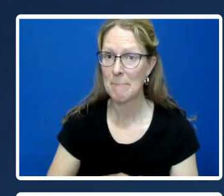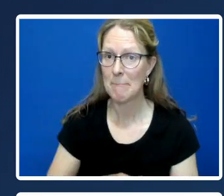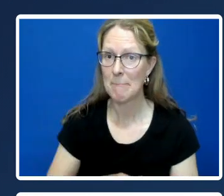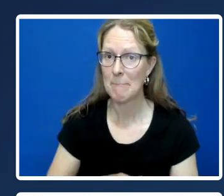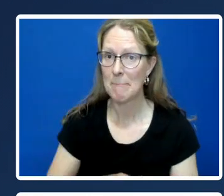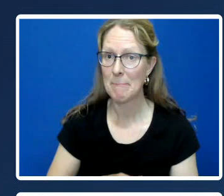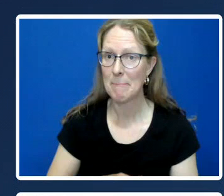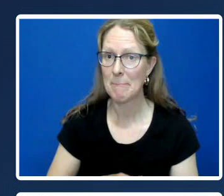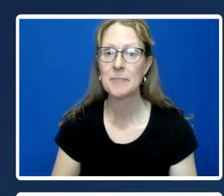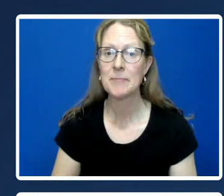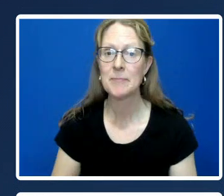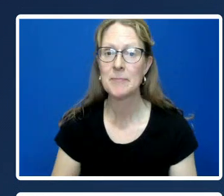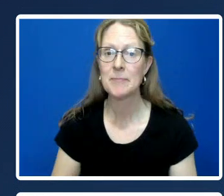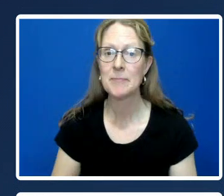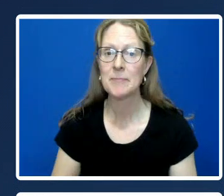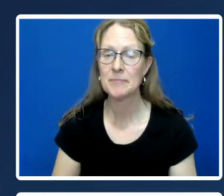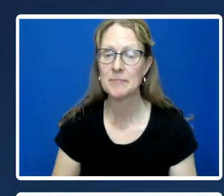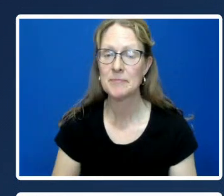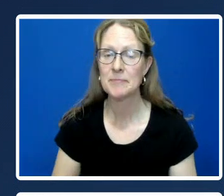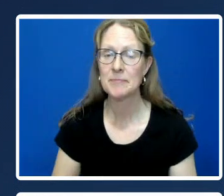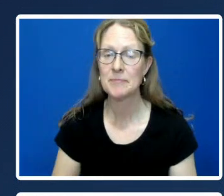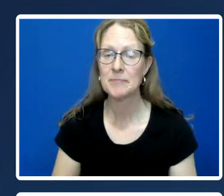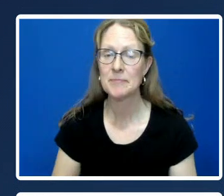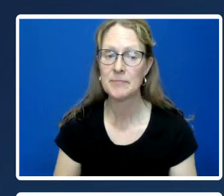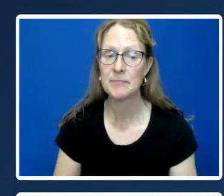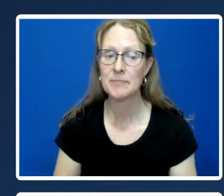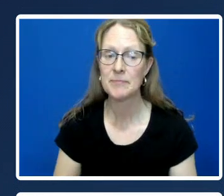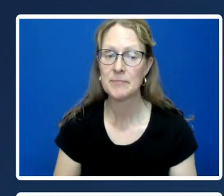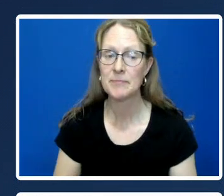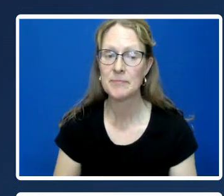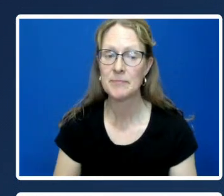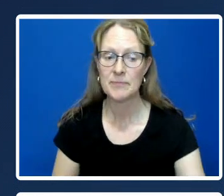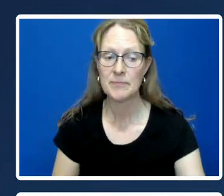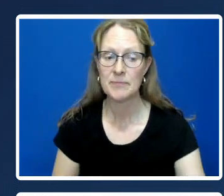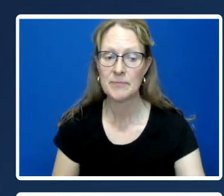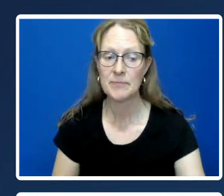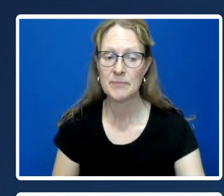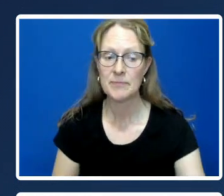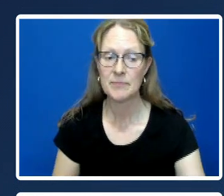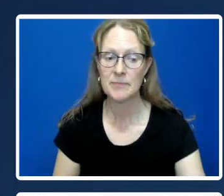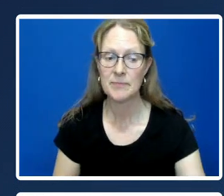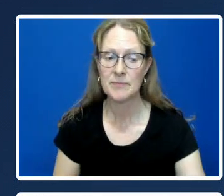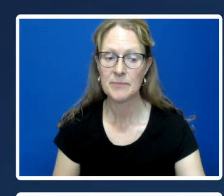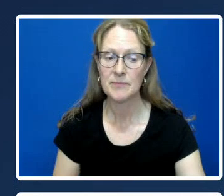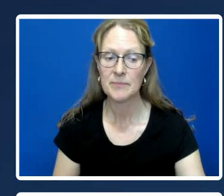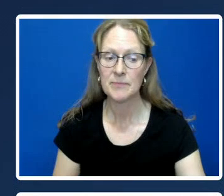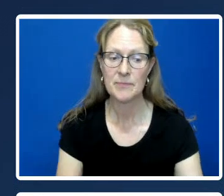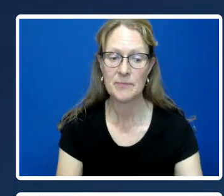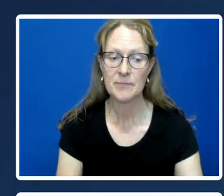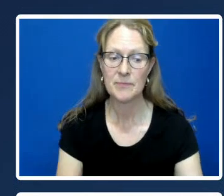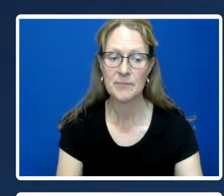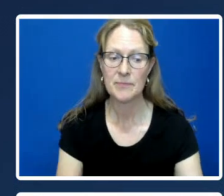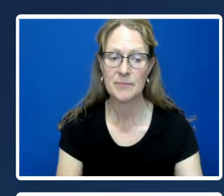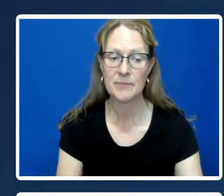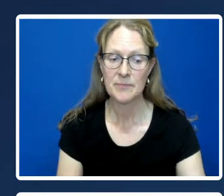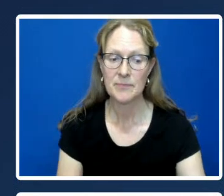Okay. So, sharing more about the Anacostia Park Oral History Project,